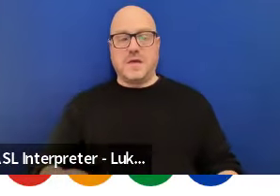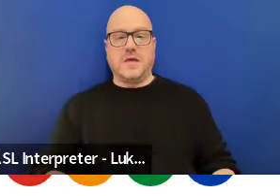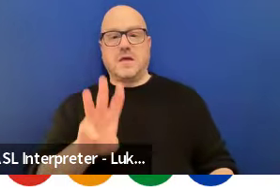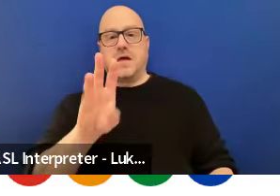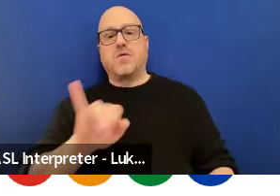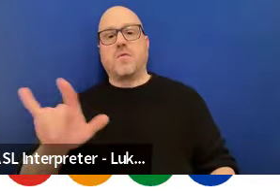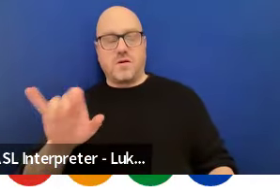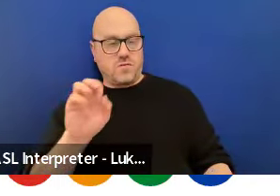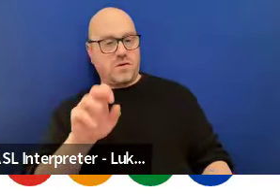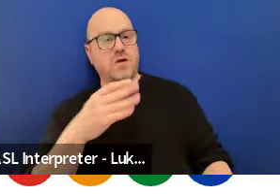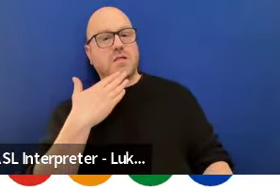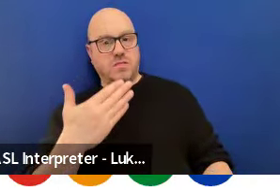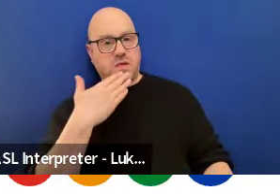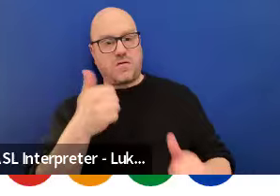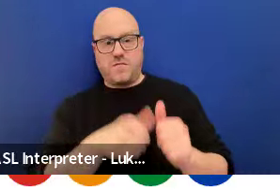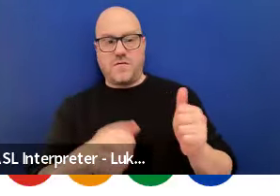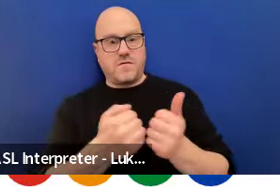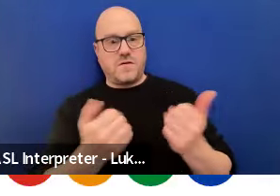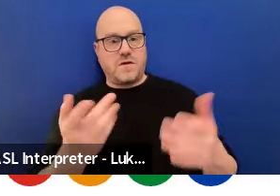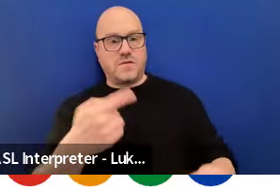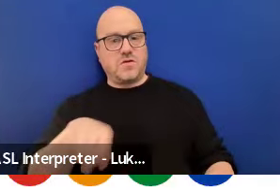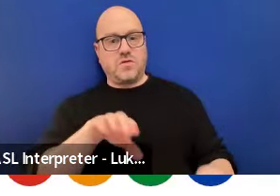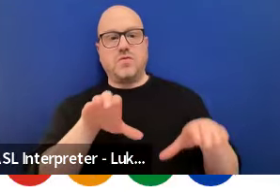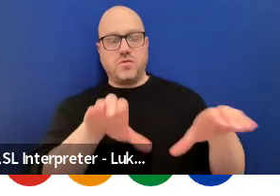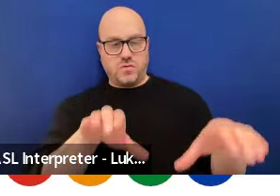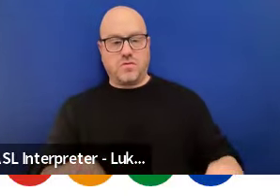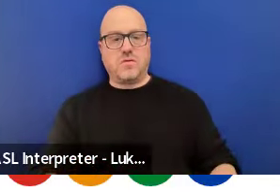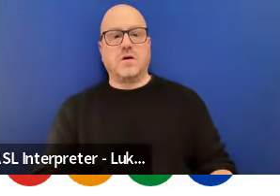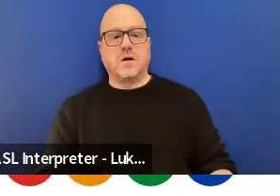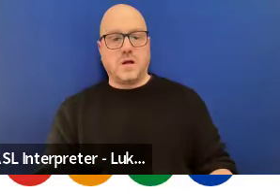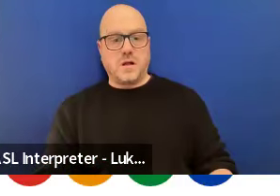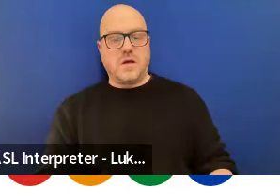OKAY. I JUST WANT TO SAY THANK YOU FOR